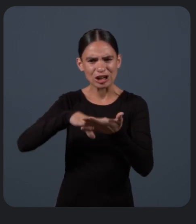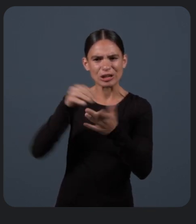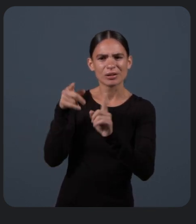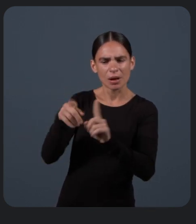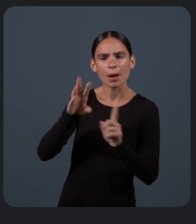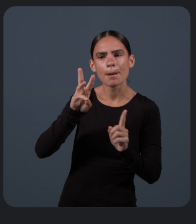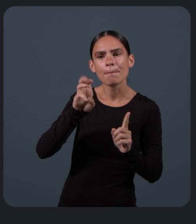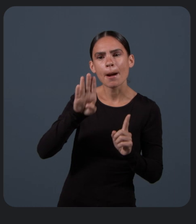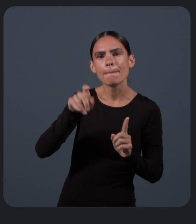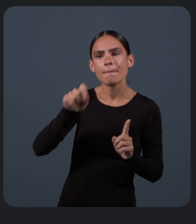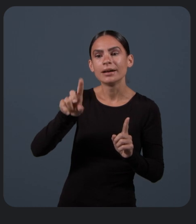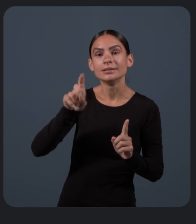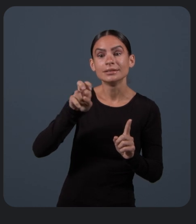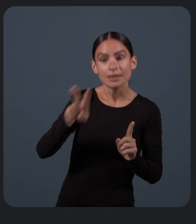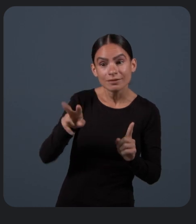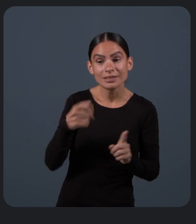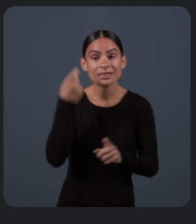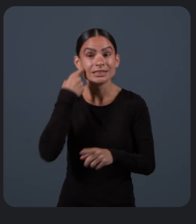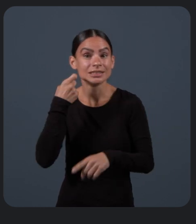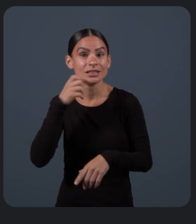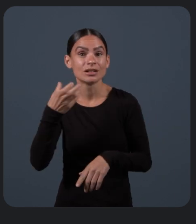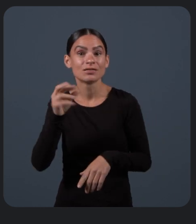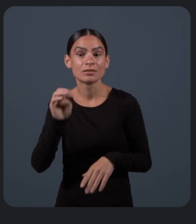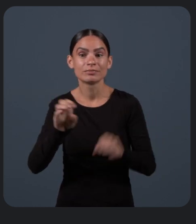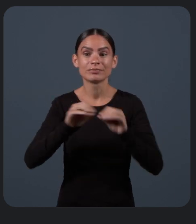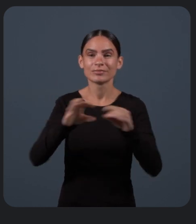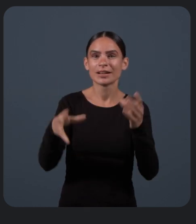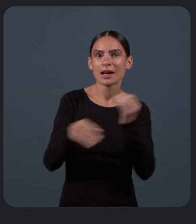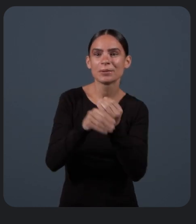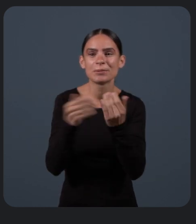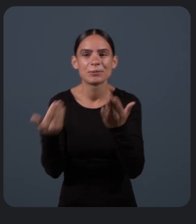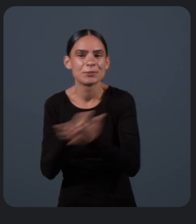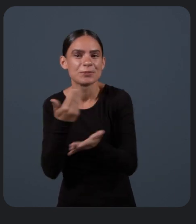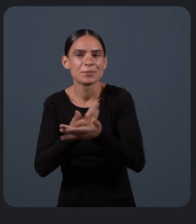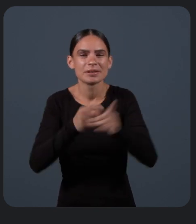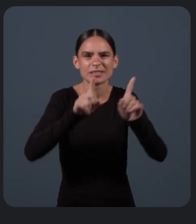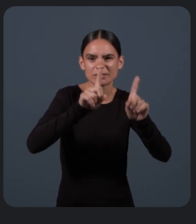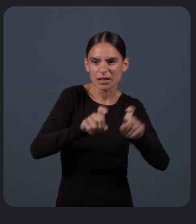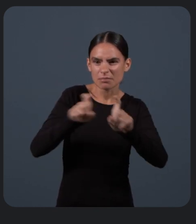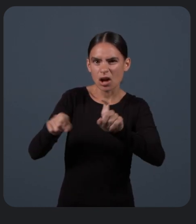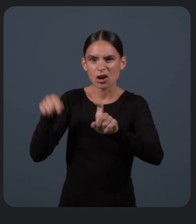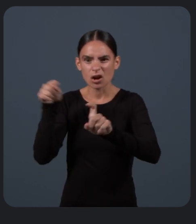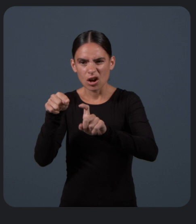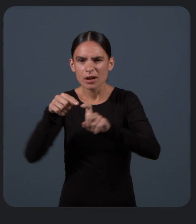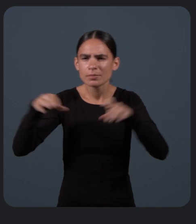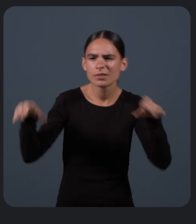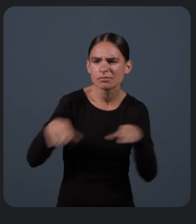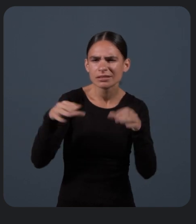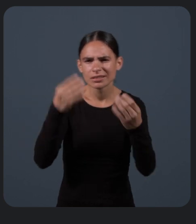we just added a new experimental Performance Insights panel that provides rich contextual guidance right